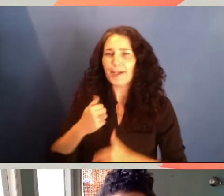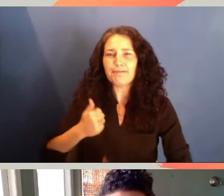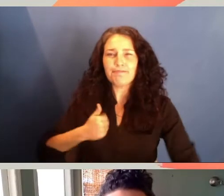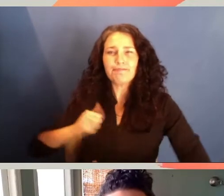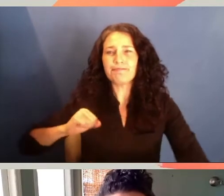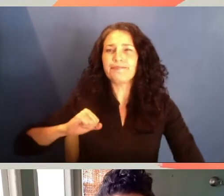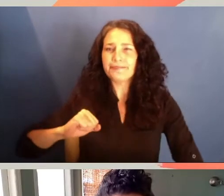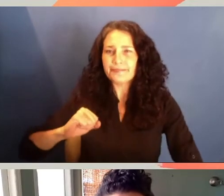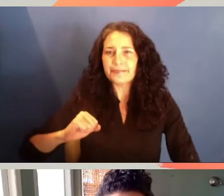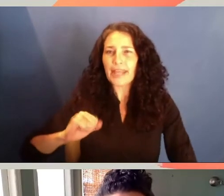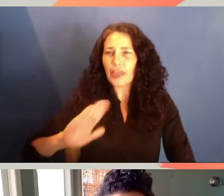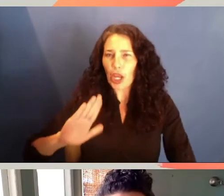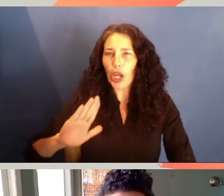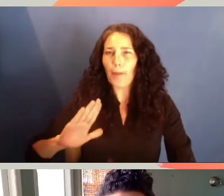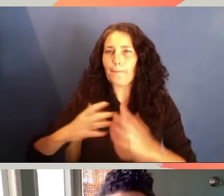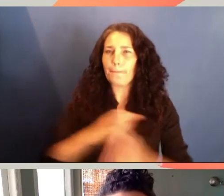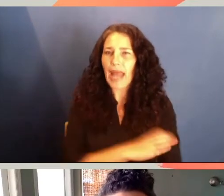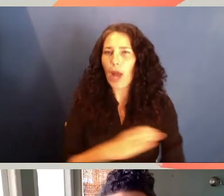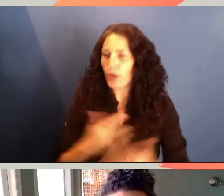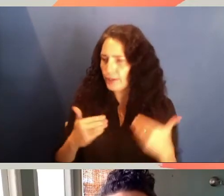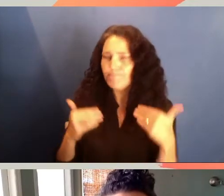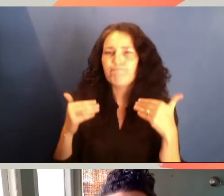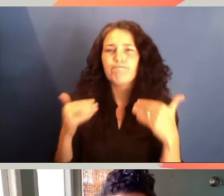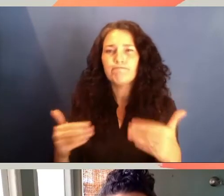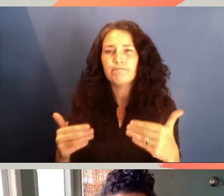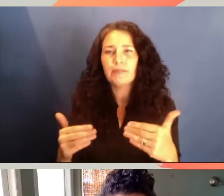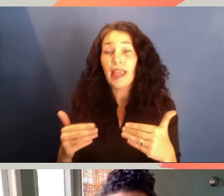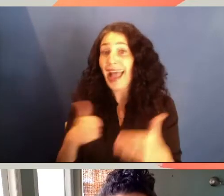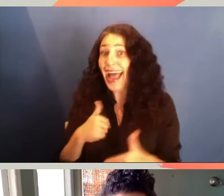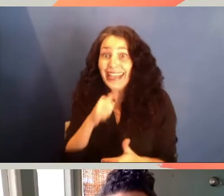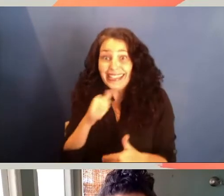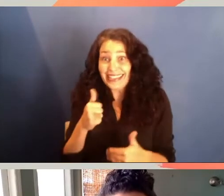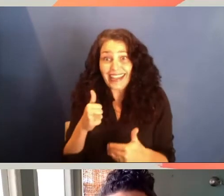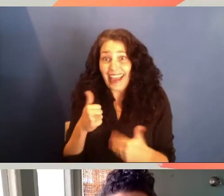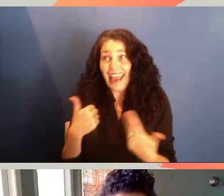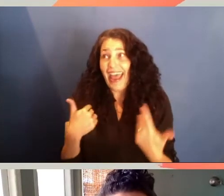in ways that I never would have had courage to do because I didn't wanna seem difficult, I didn't wanna seem.